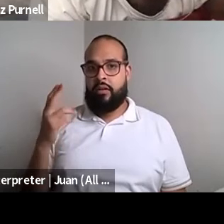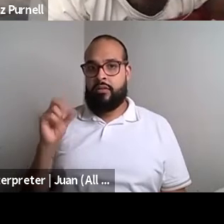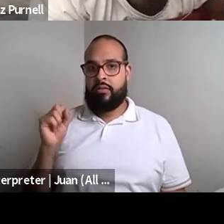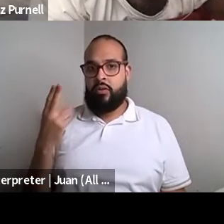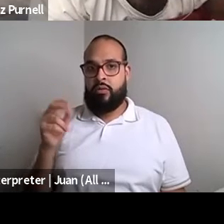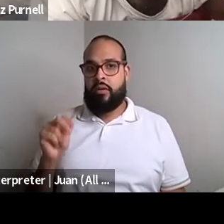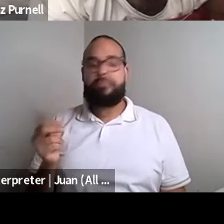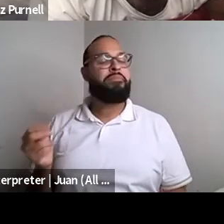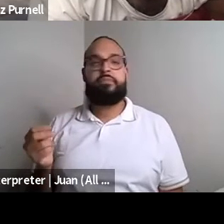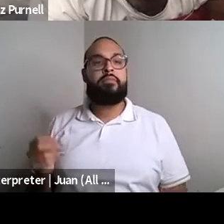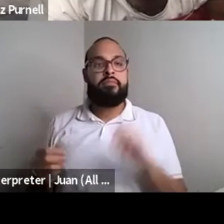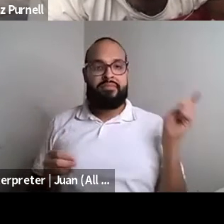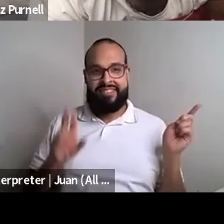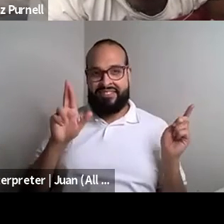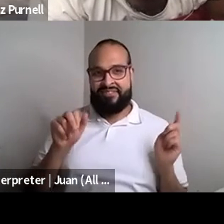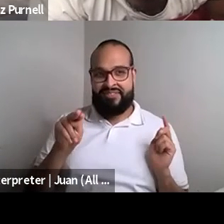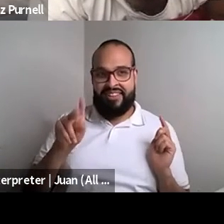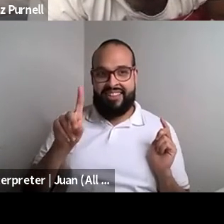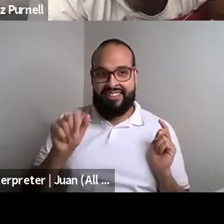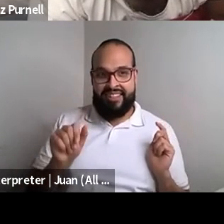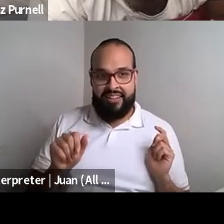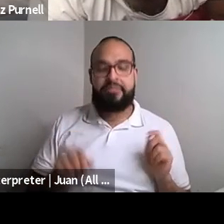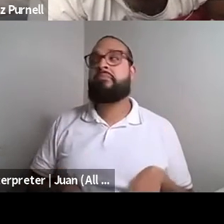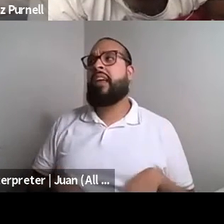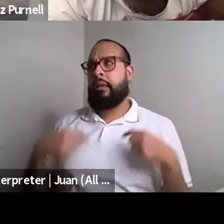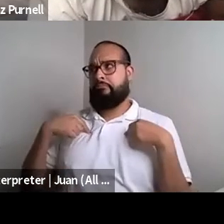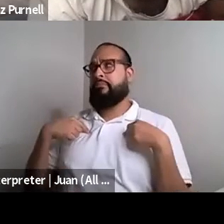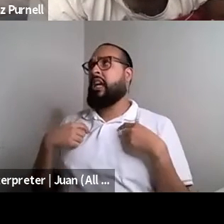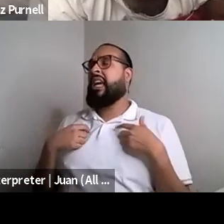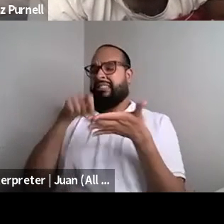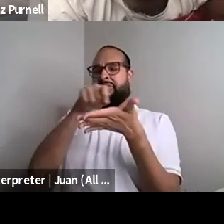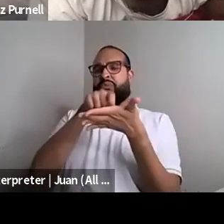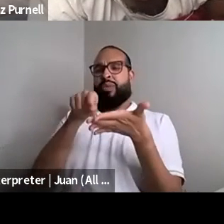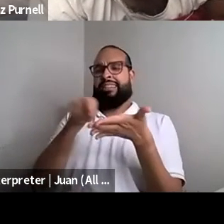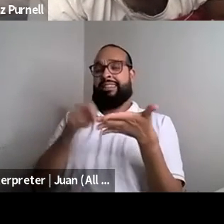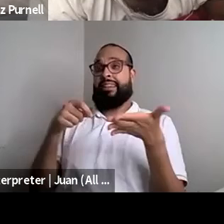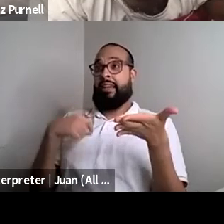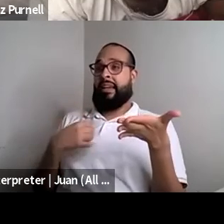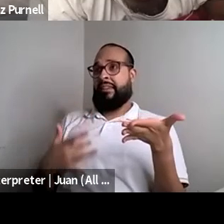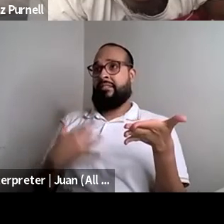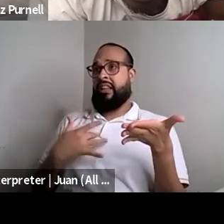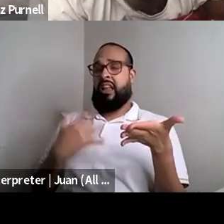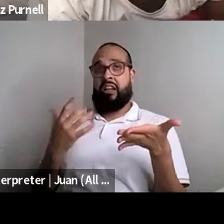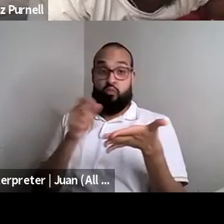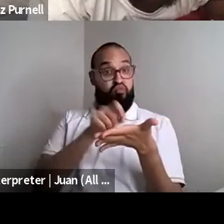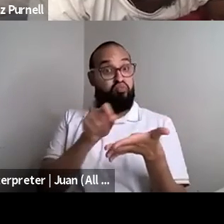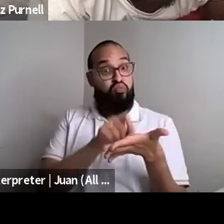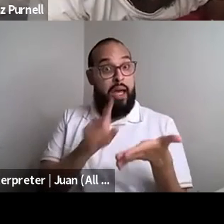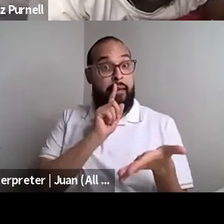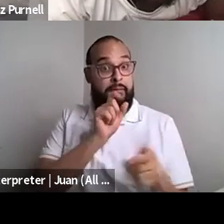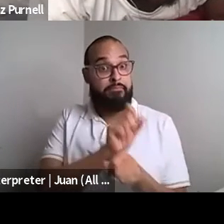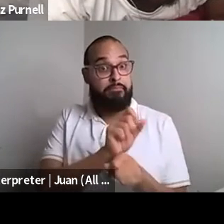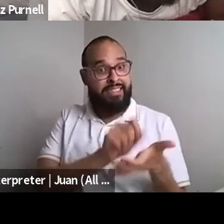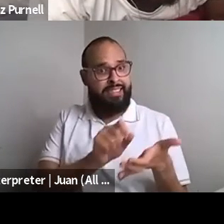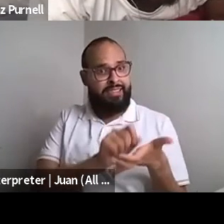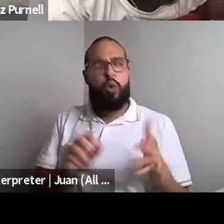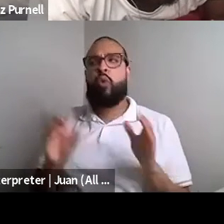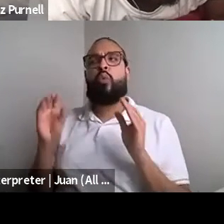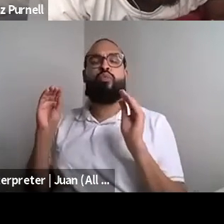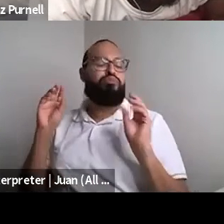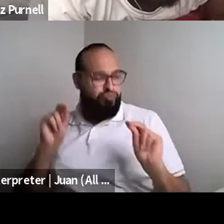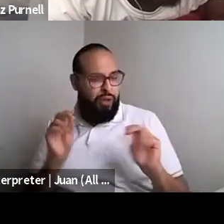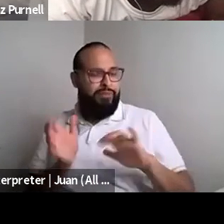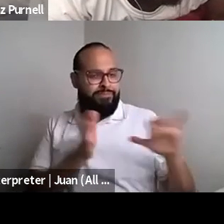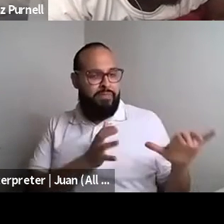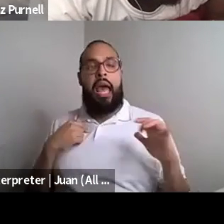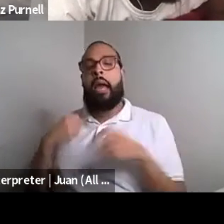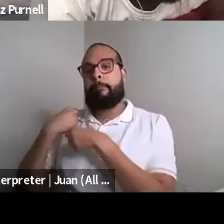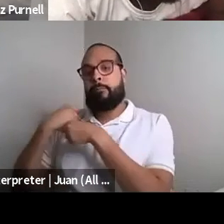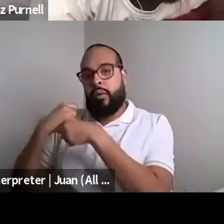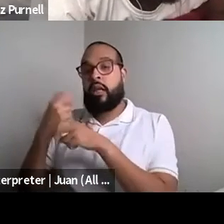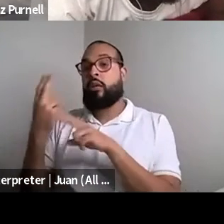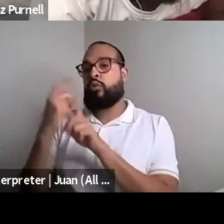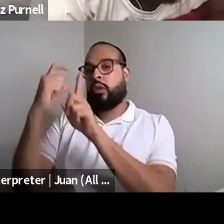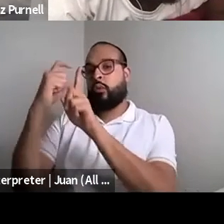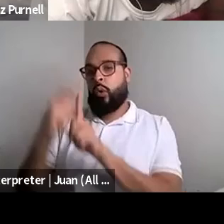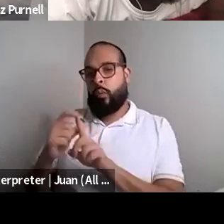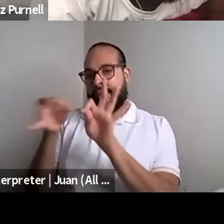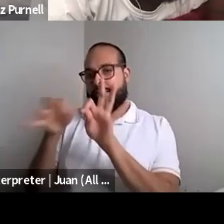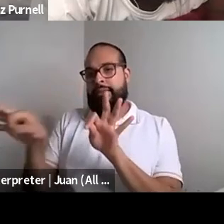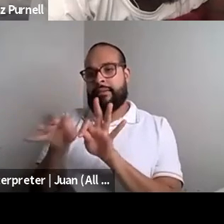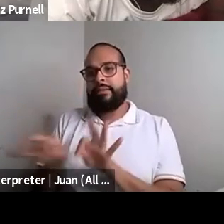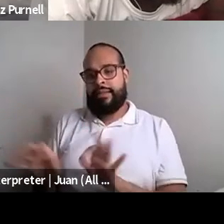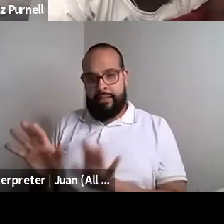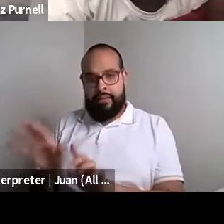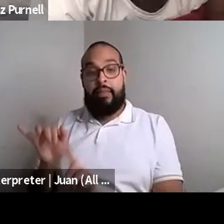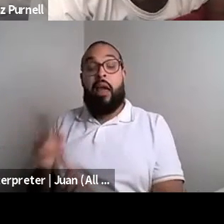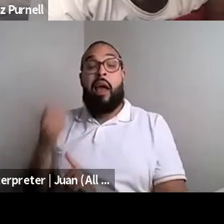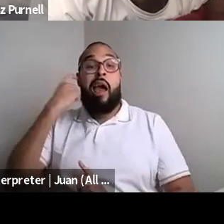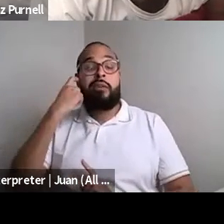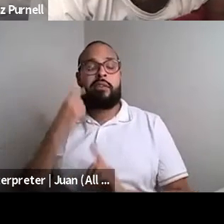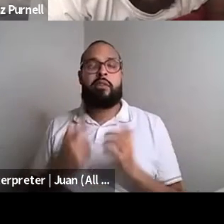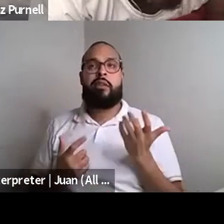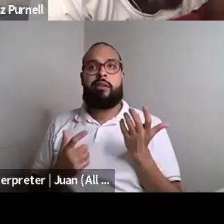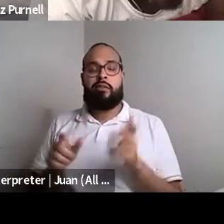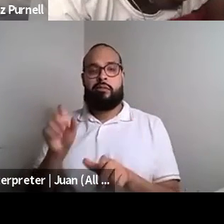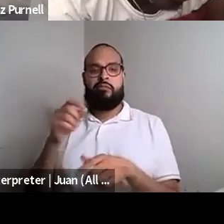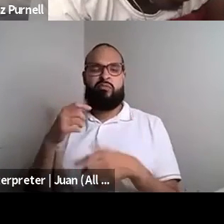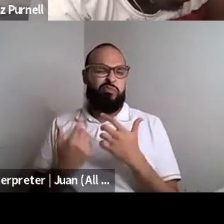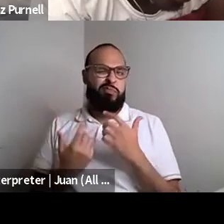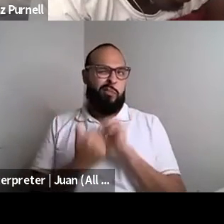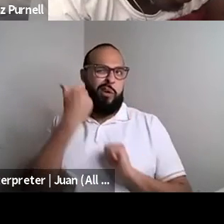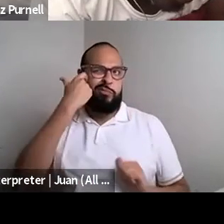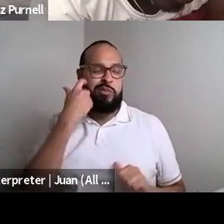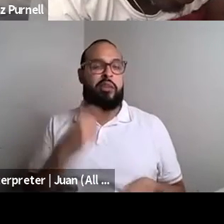Randa Jarrar she/they: For me, I'm not. I don't think I'm writing. I think I'm like making, making things that aren't necessarily with words. Um, so like I the most recent thing I made was this like this mermaid York times that I can show you guys.